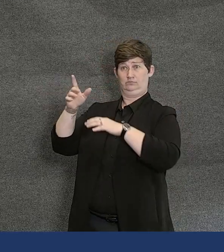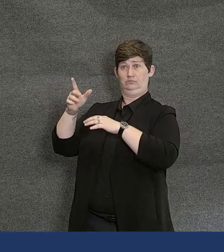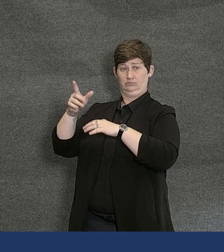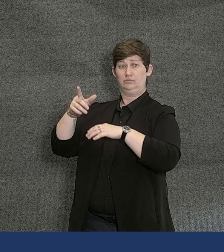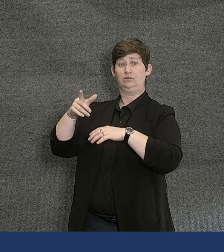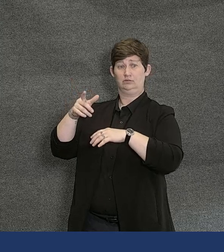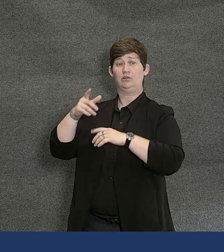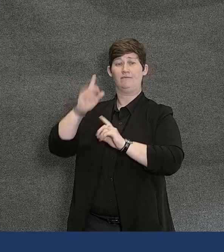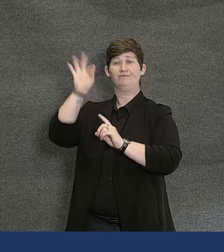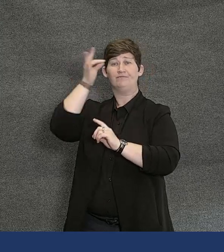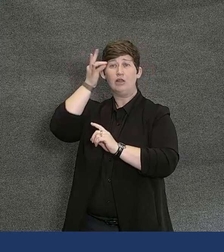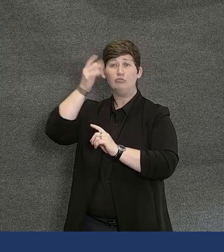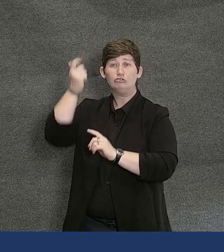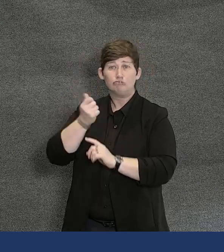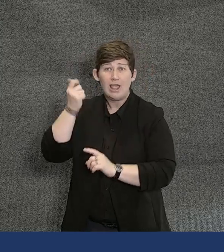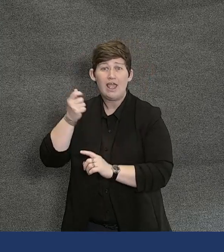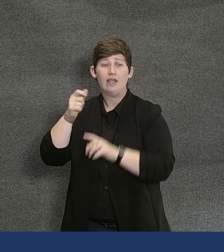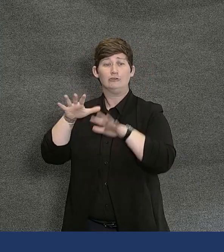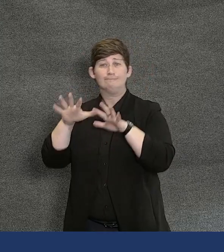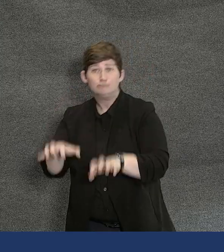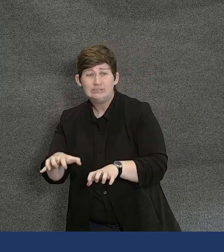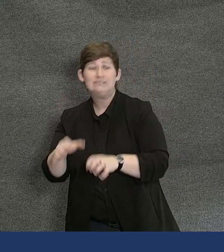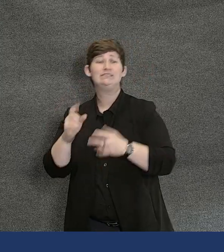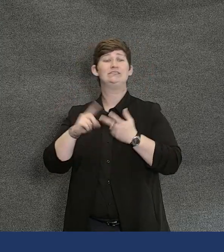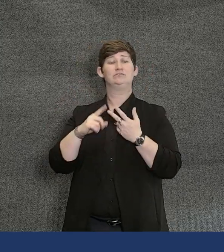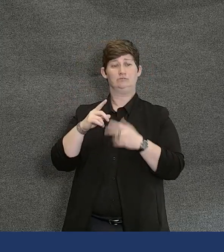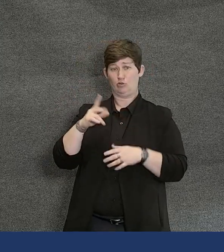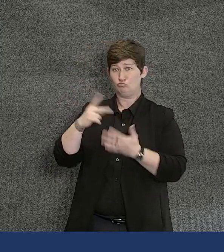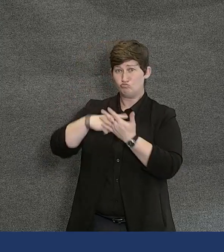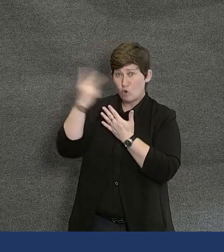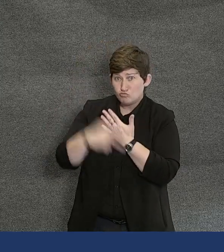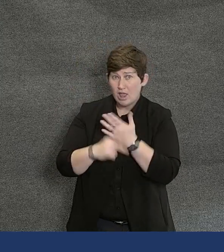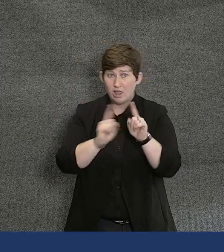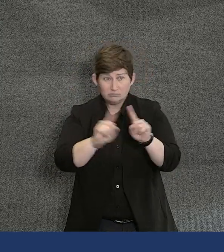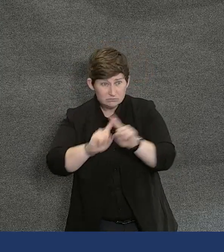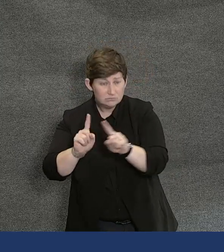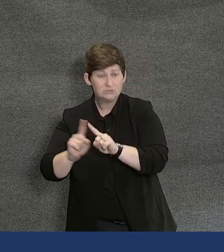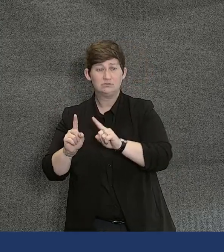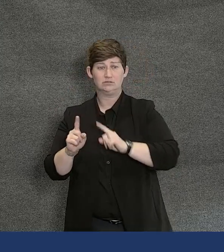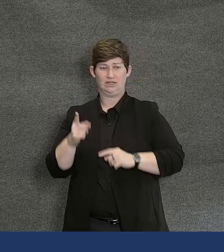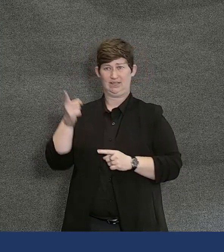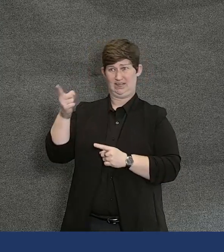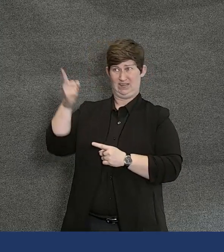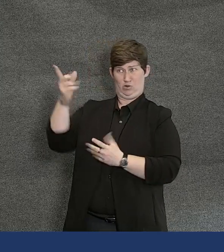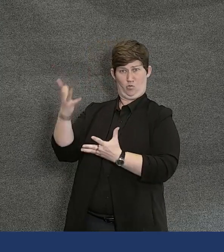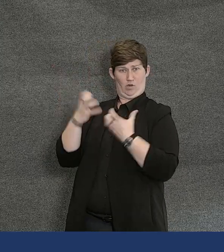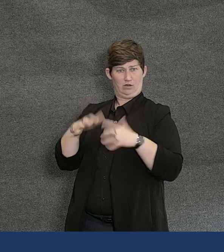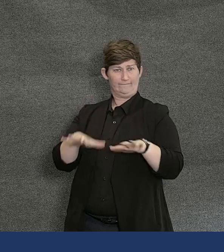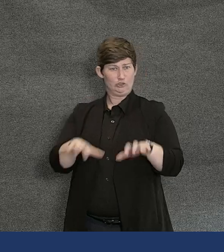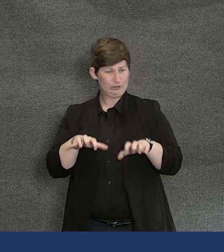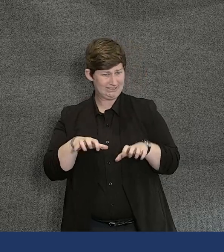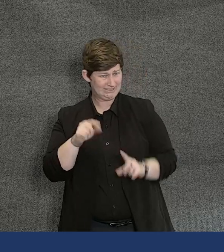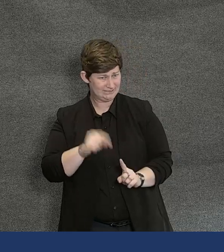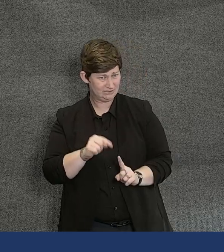These are essential funds that states like ours rely on for health education, law enforcement,